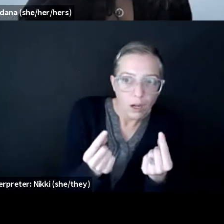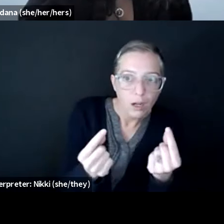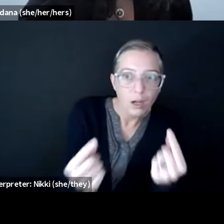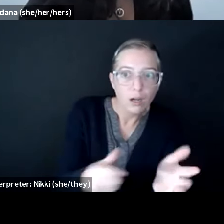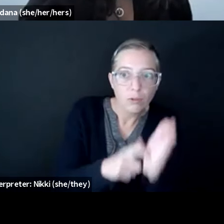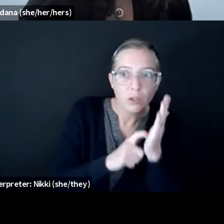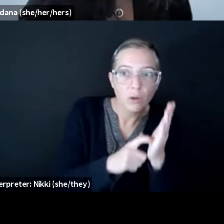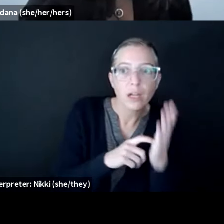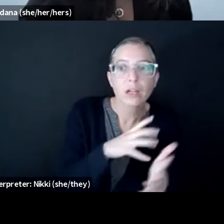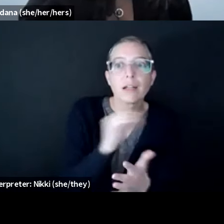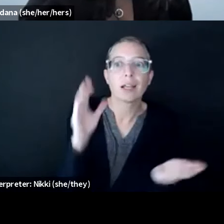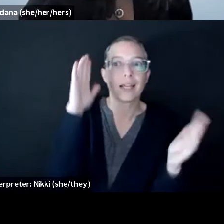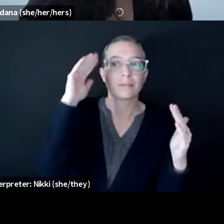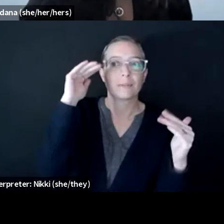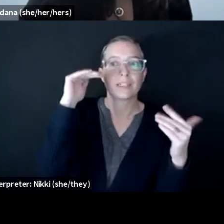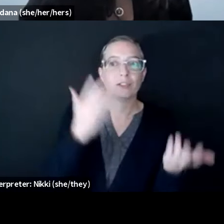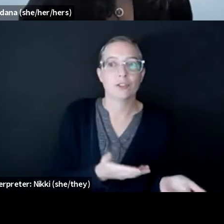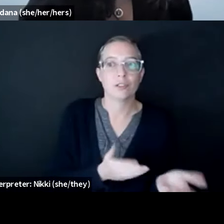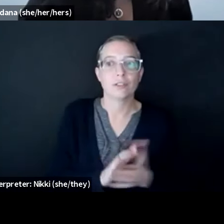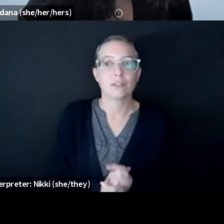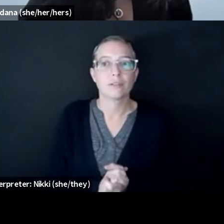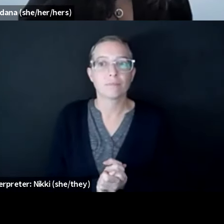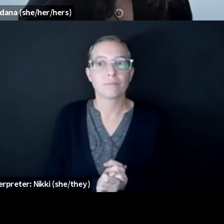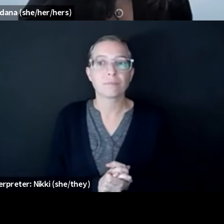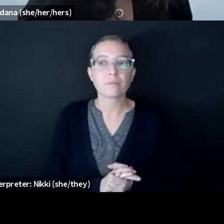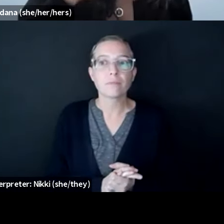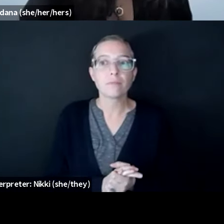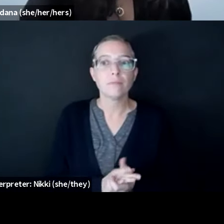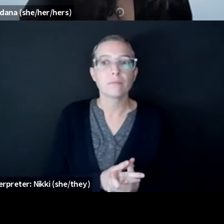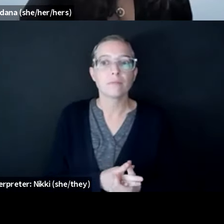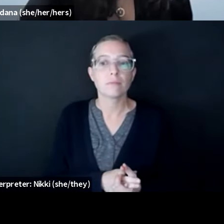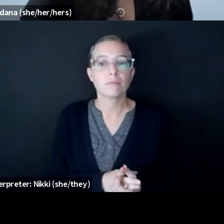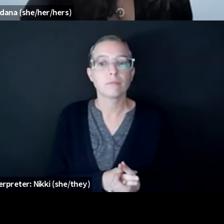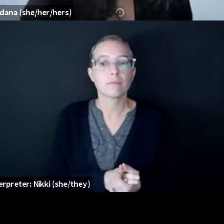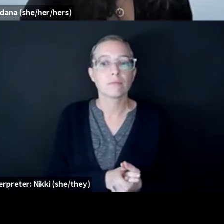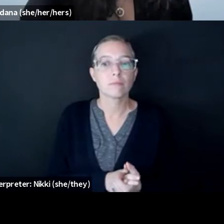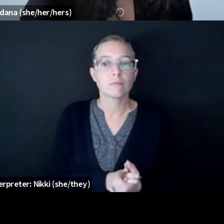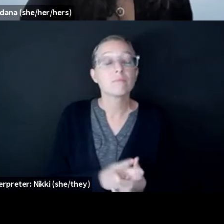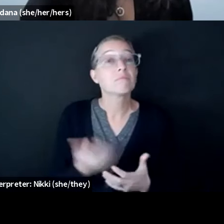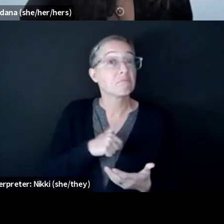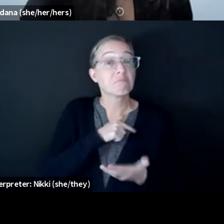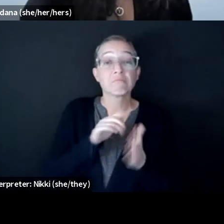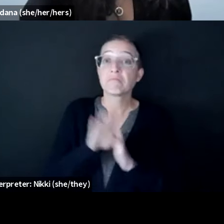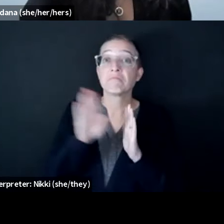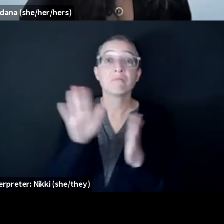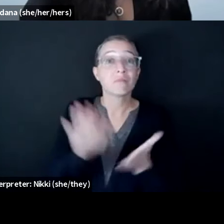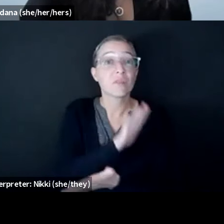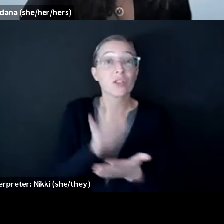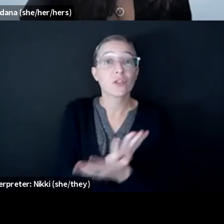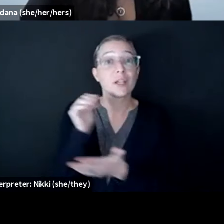Kris Krasnowski: As a we have program provider we we create we created a whole sort of document that helps walk them through what readiness looks like.